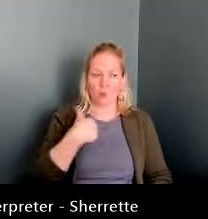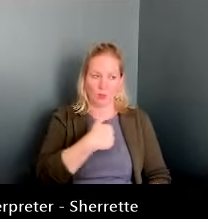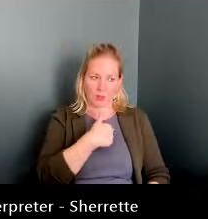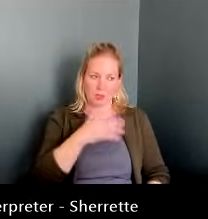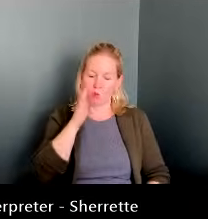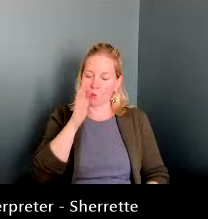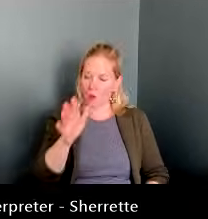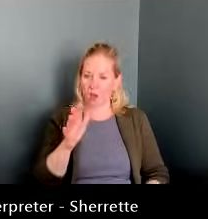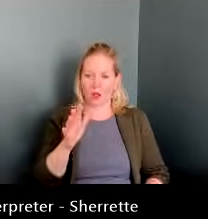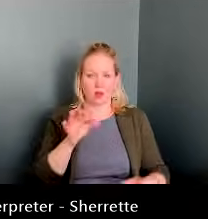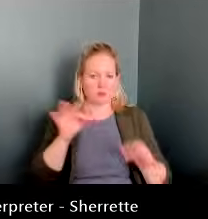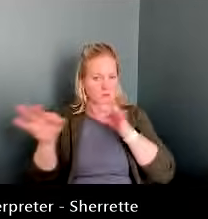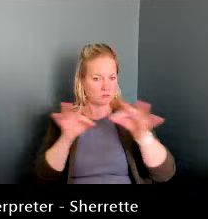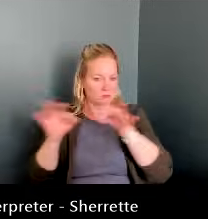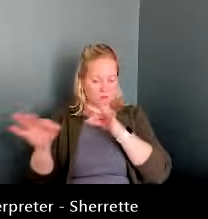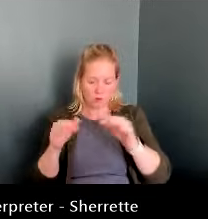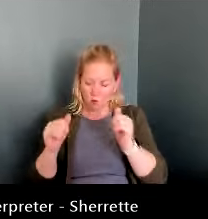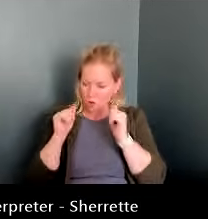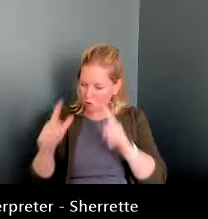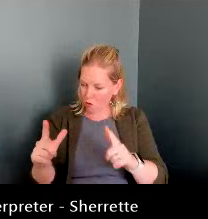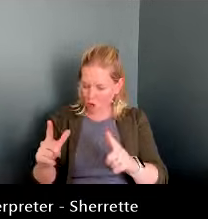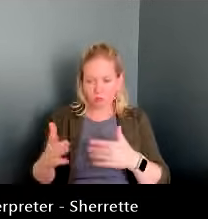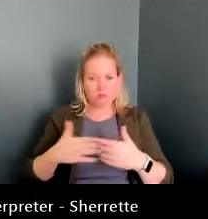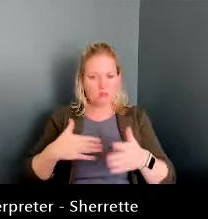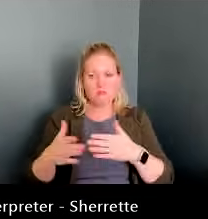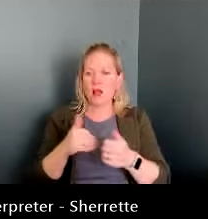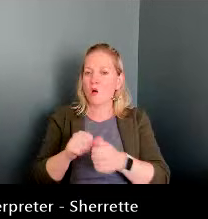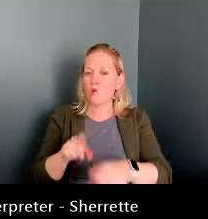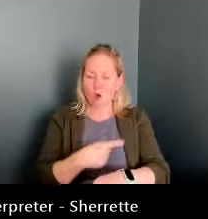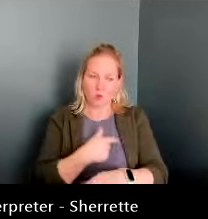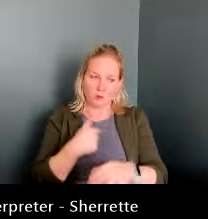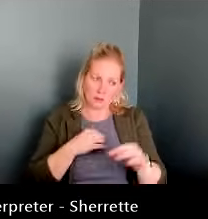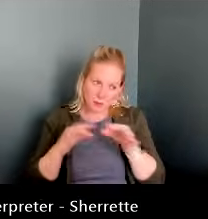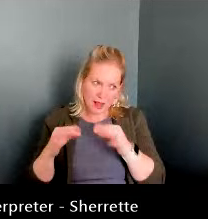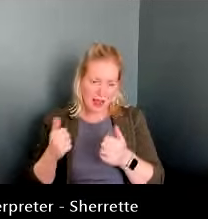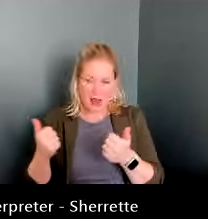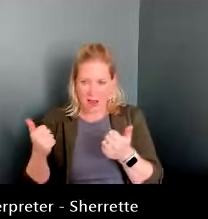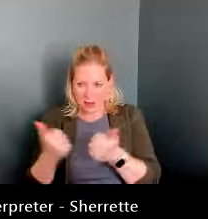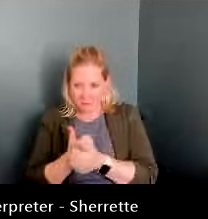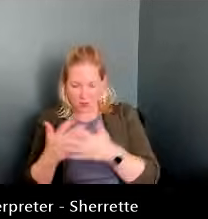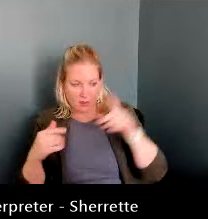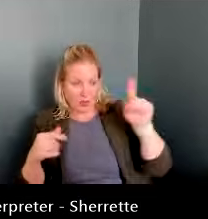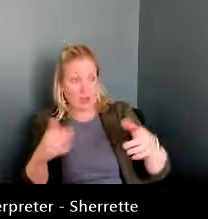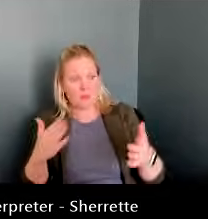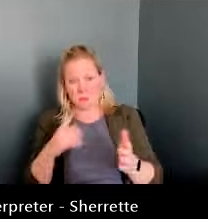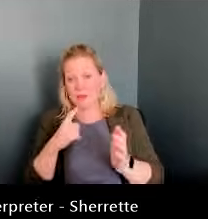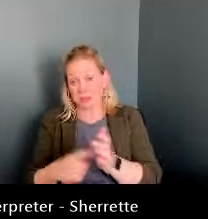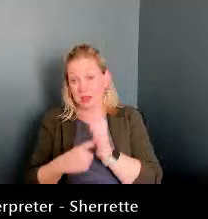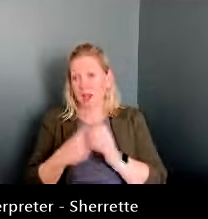how long it takes to explain this entire page to somebody. It might take two visits to get through